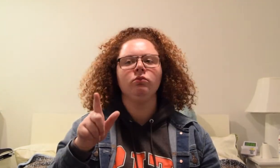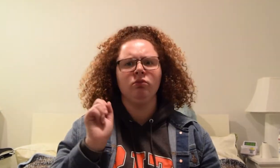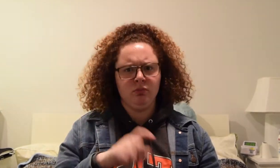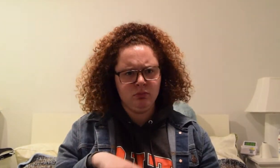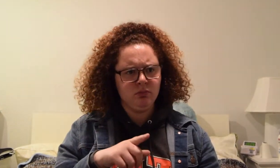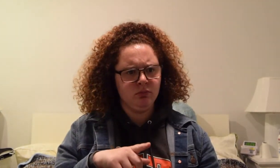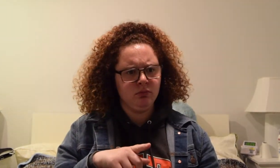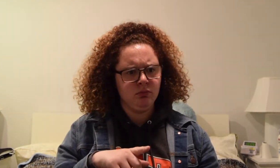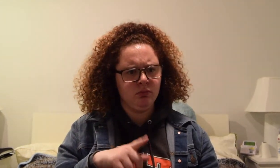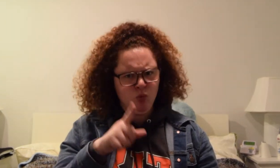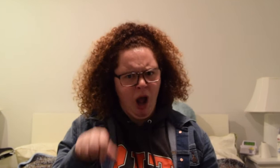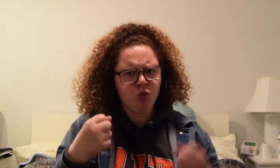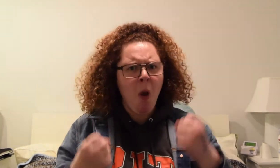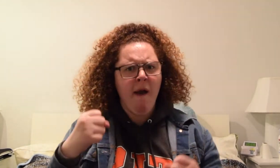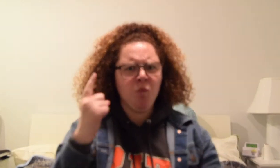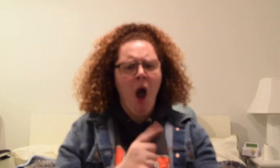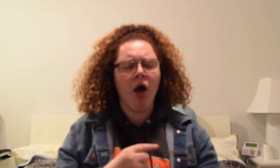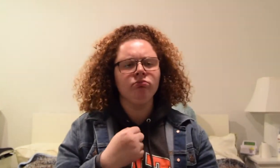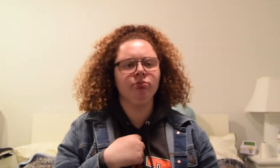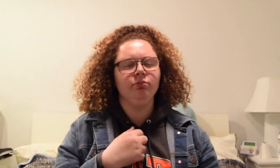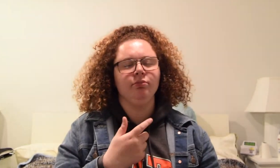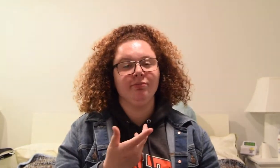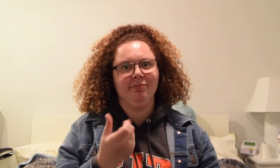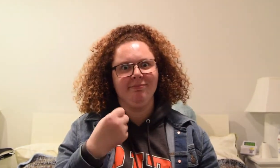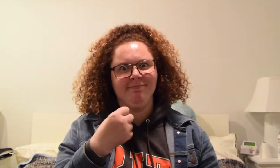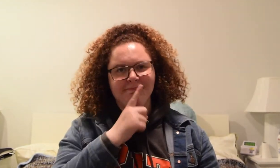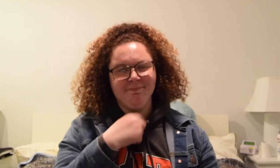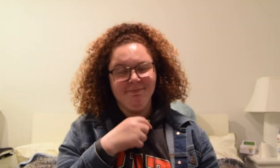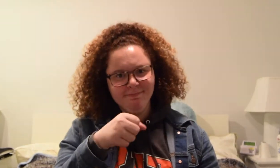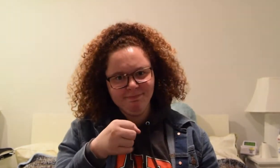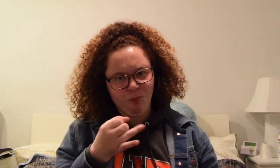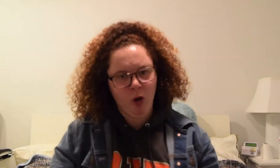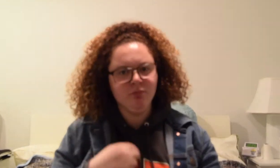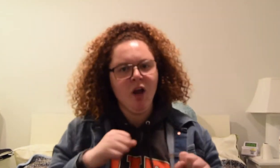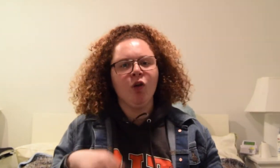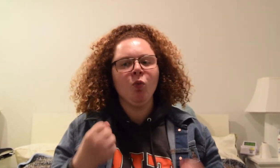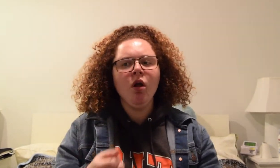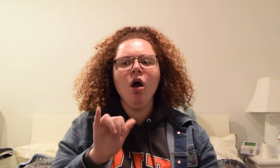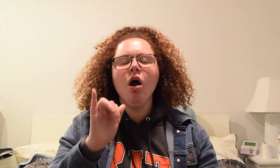One asked if I could drive right? I was a little annoyed but said of course I can drive